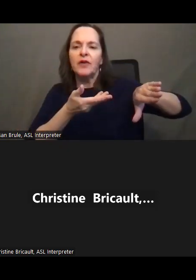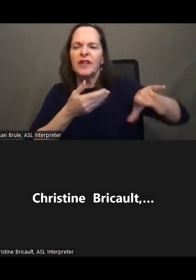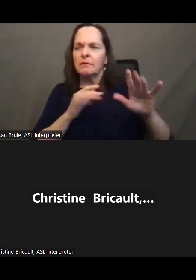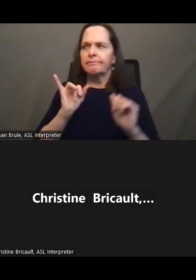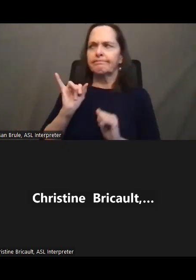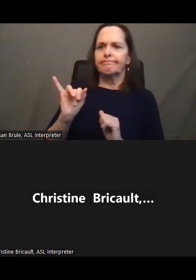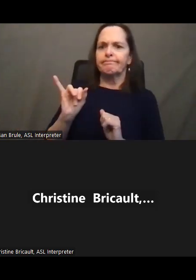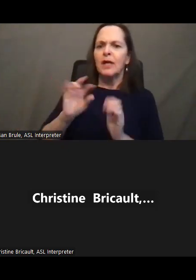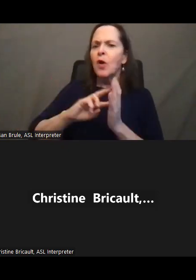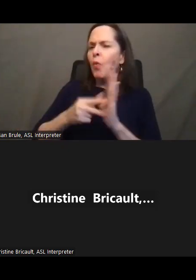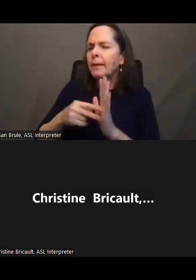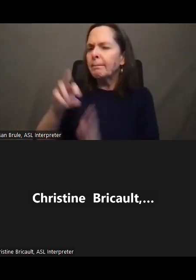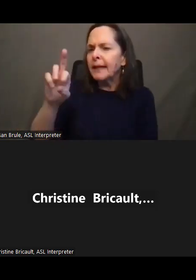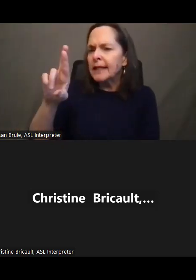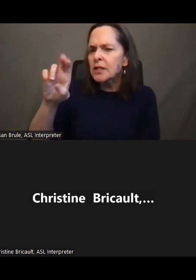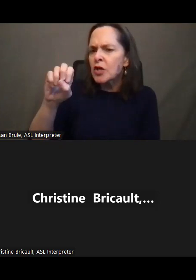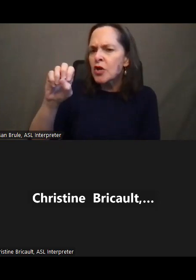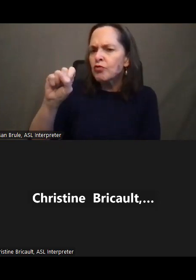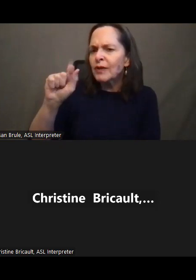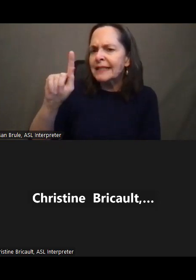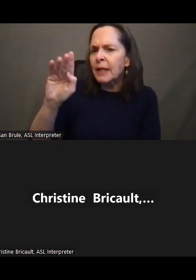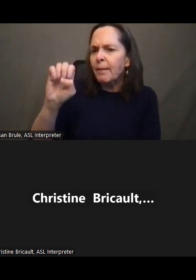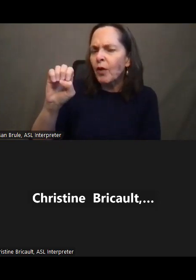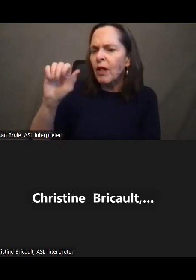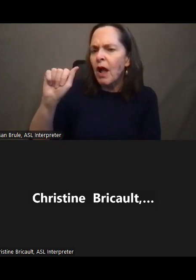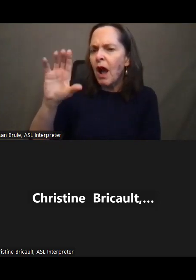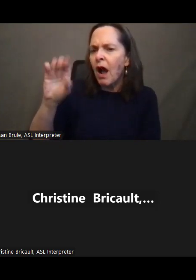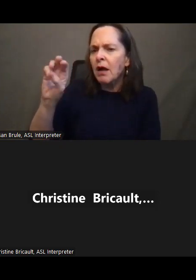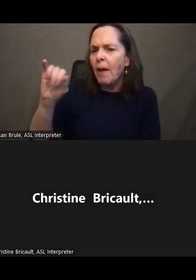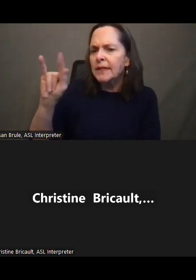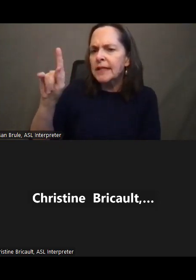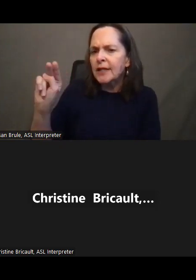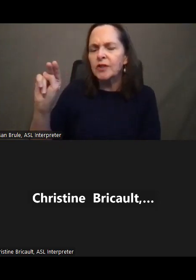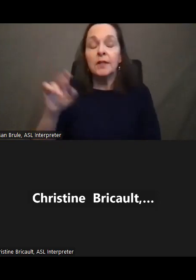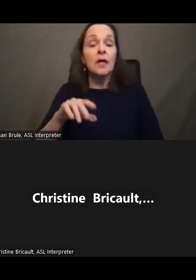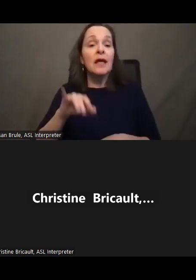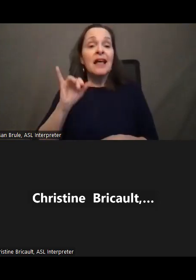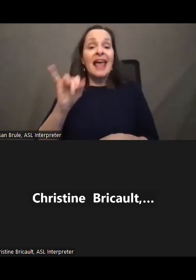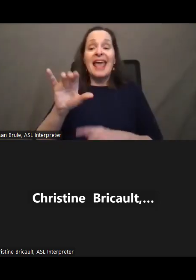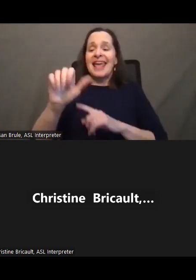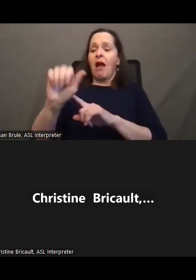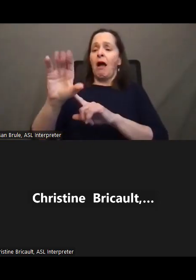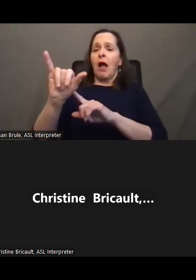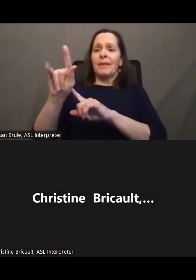An accommodation is any adjustment or alteration in the workplace that